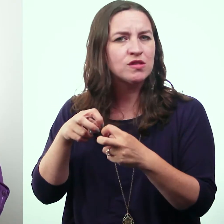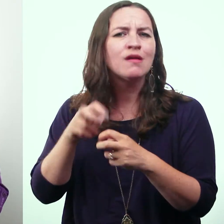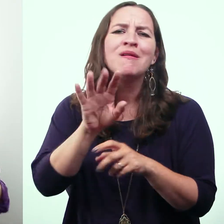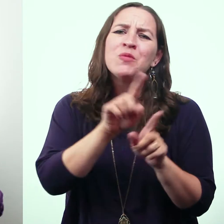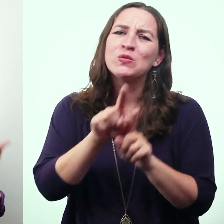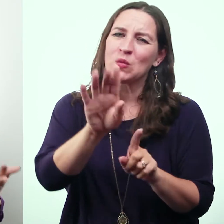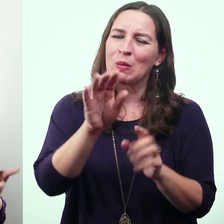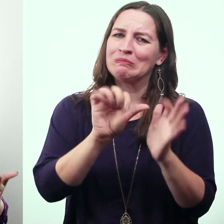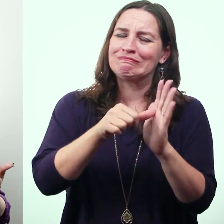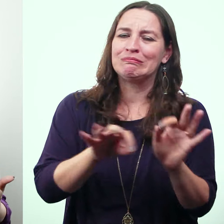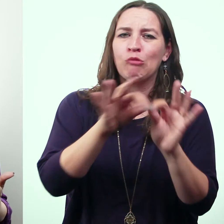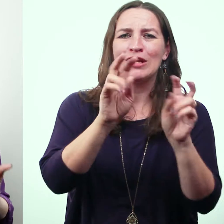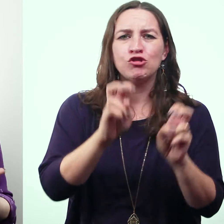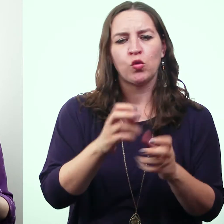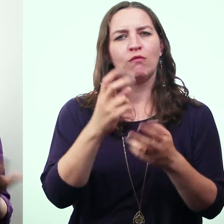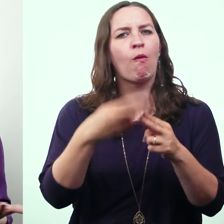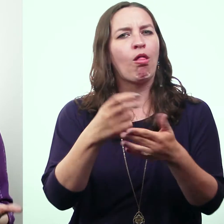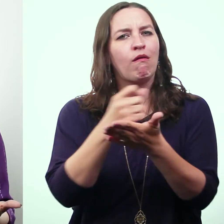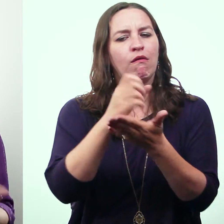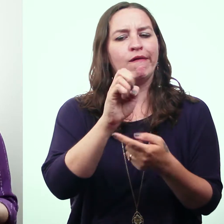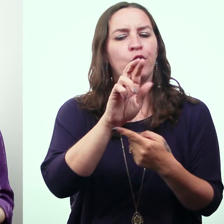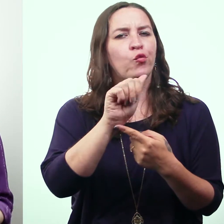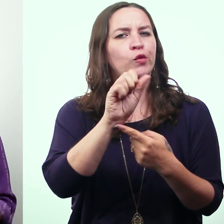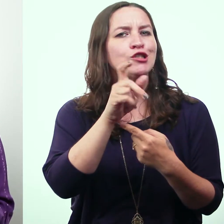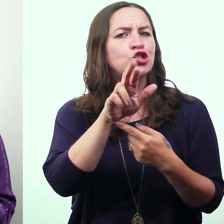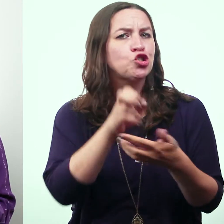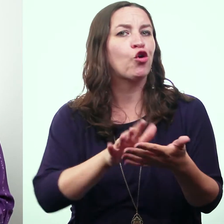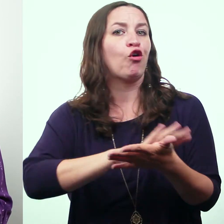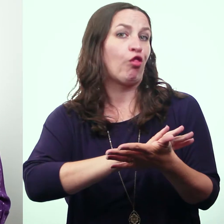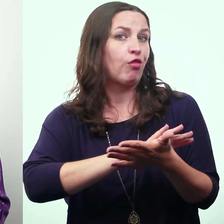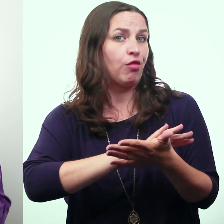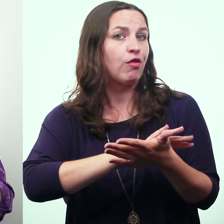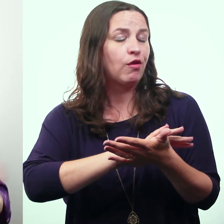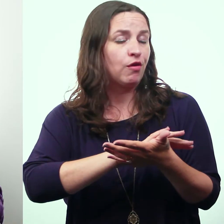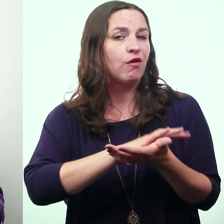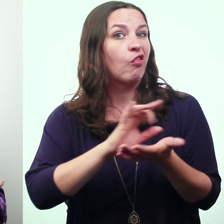The other side of that, though, is erasure. Again, that's when somebody who maybe doesn't hold some